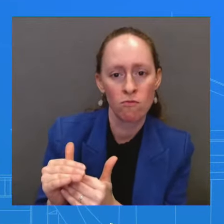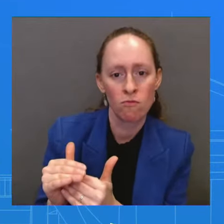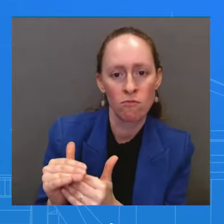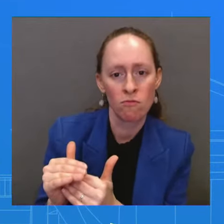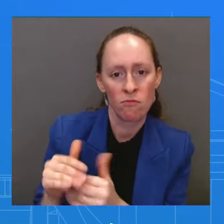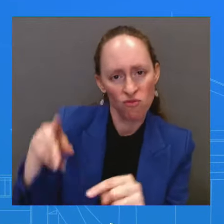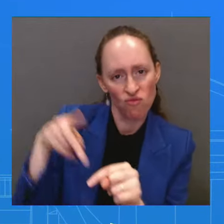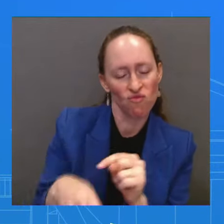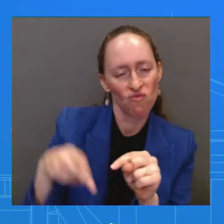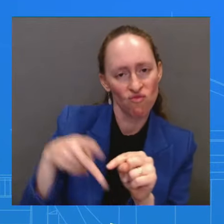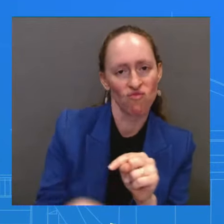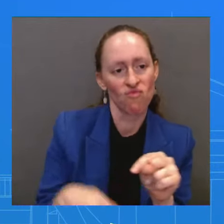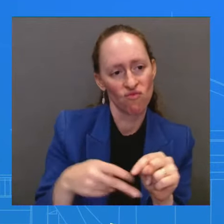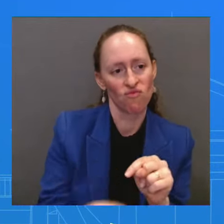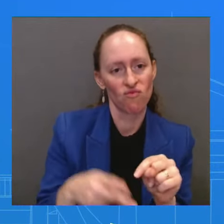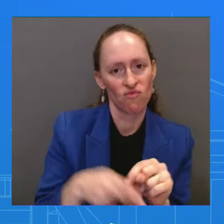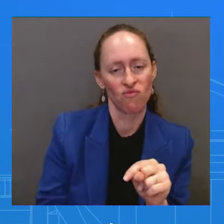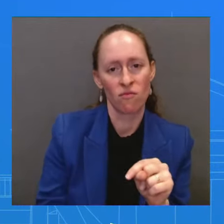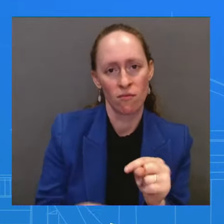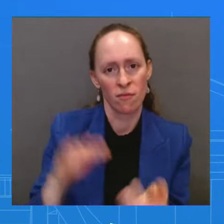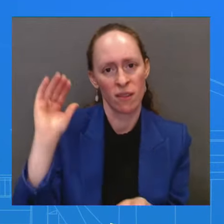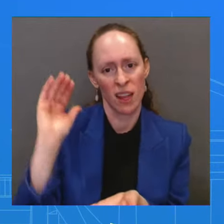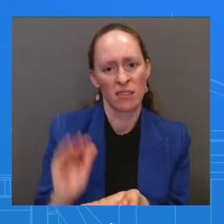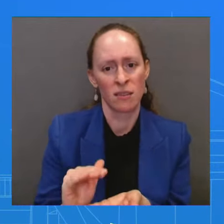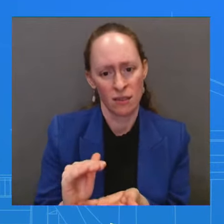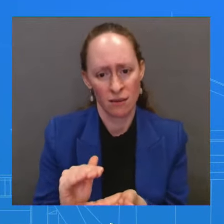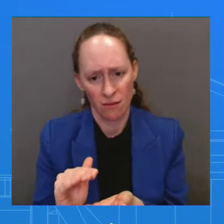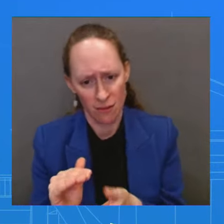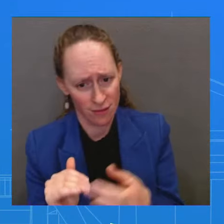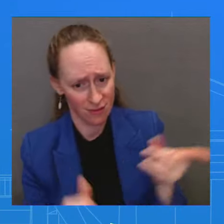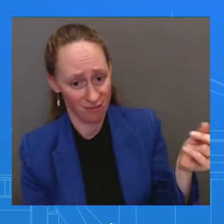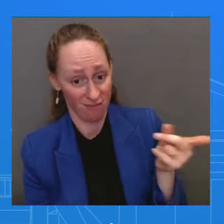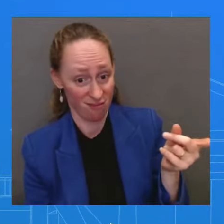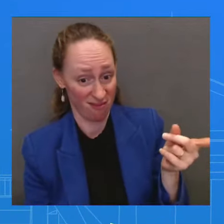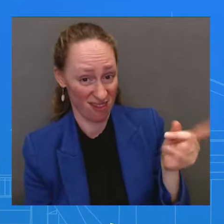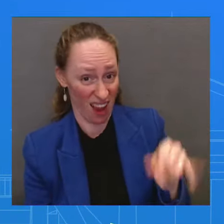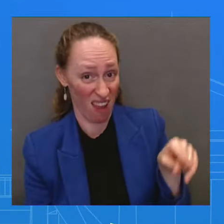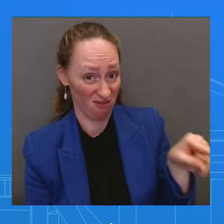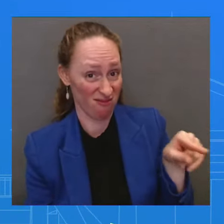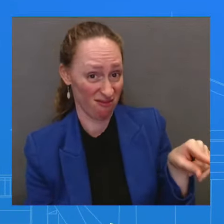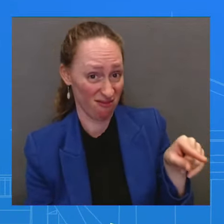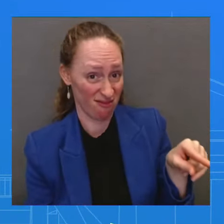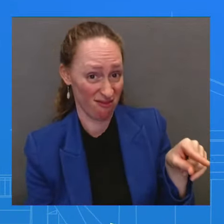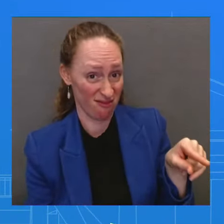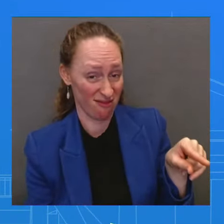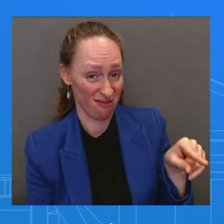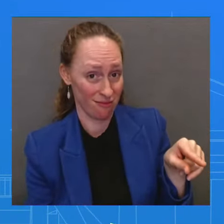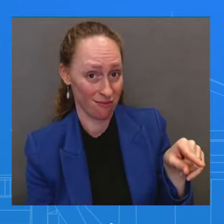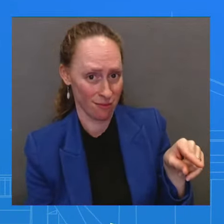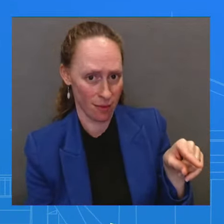And so, you know, the -- the President is going to continue to do everything that he can to deal with what's going on at the border.